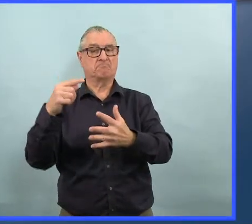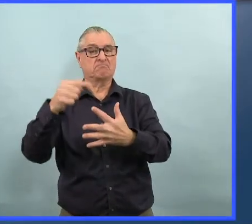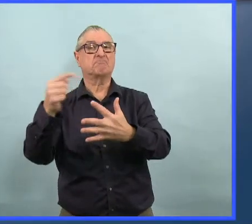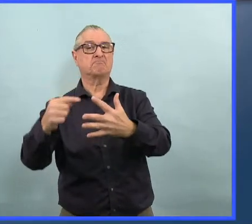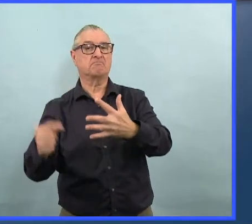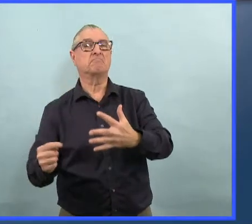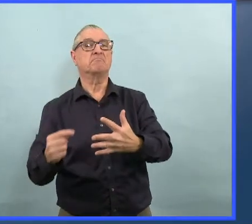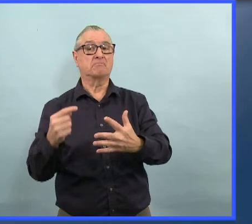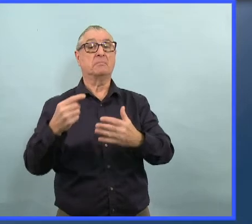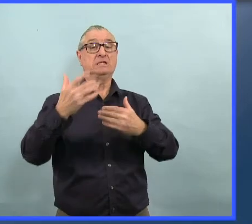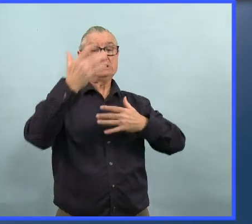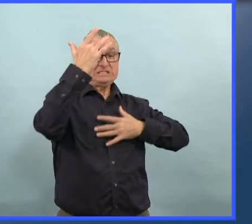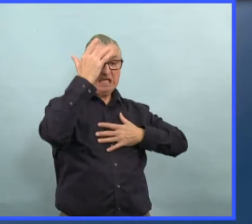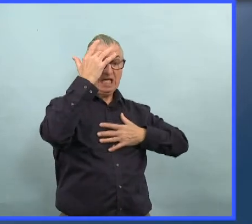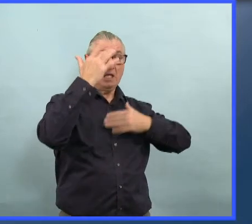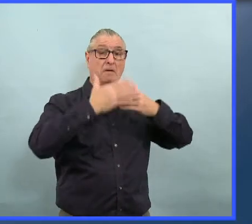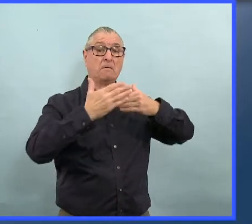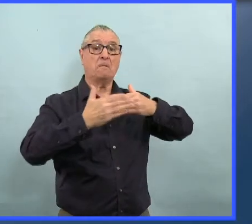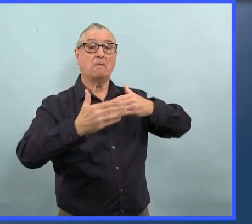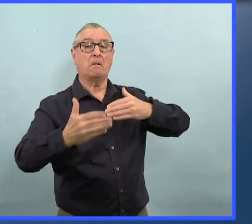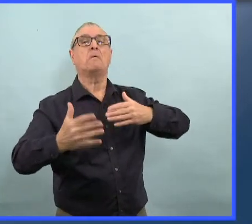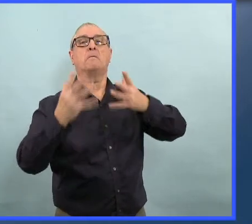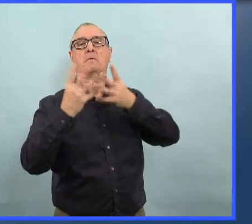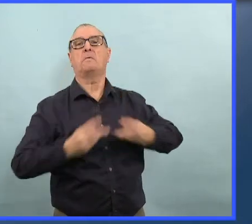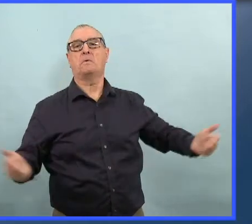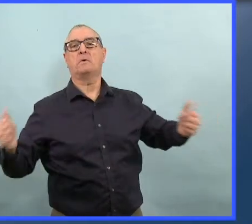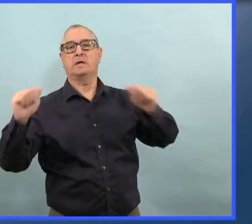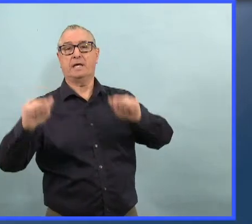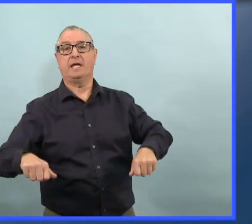um thanks for that and we've been asking for modeling updates for a while now